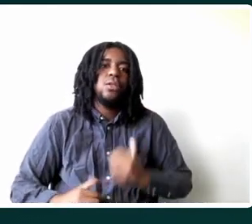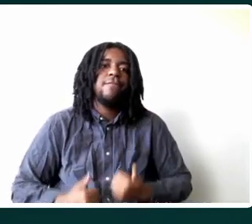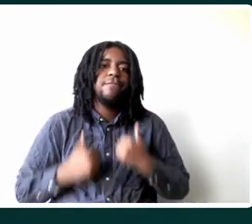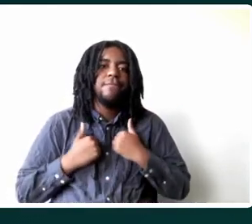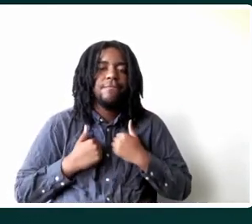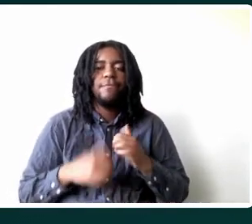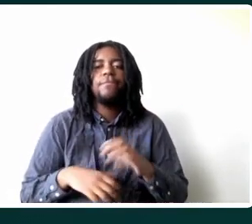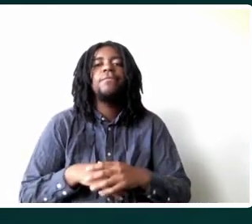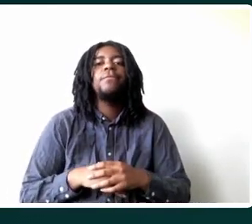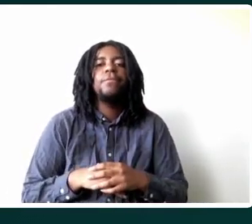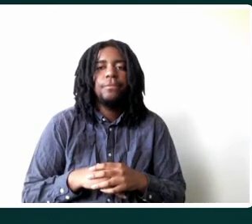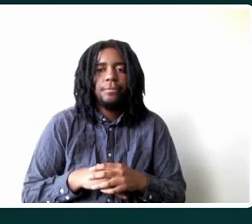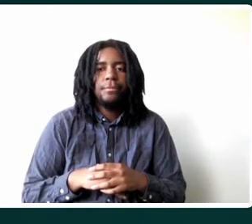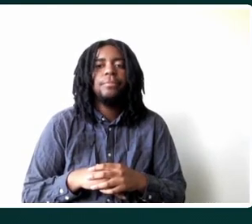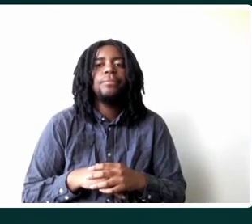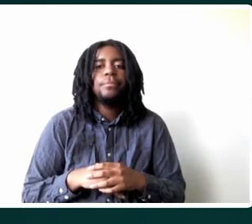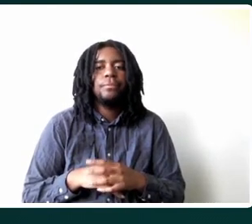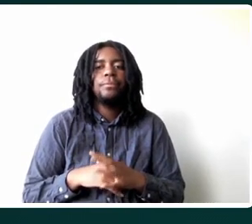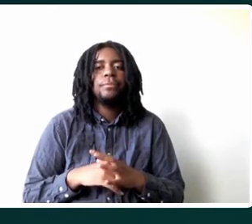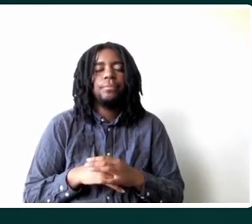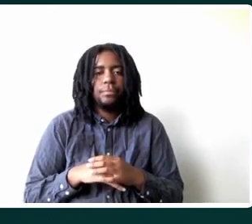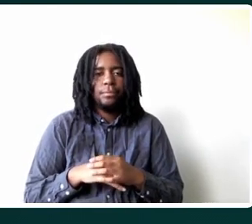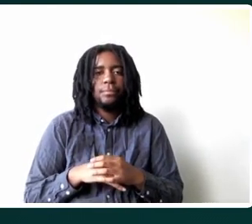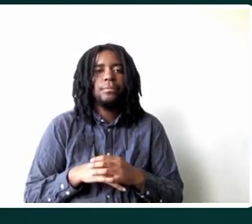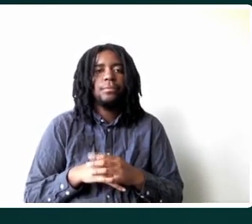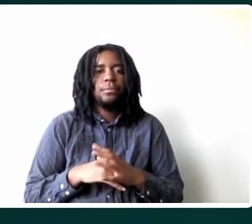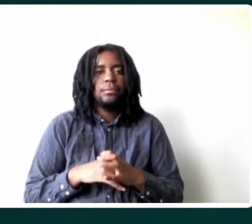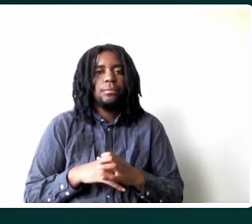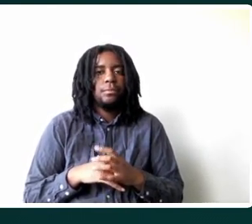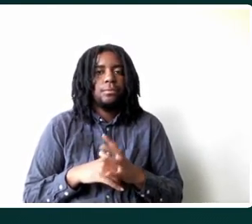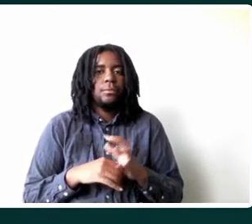We then put students into cross groups. And even with all the care that we put in